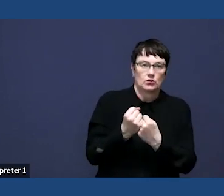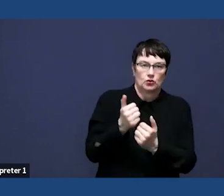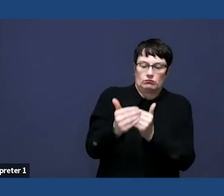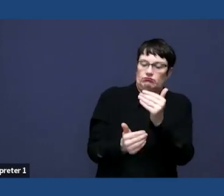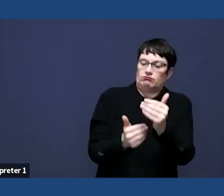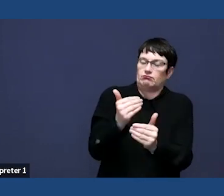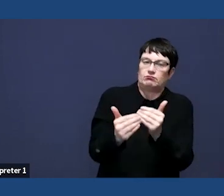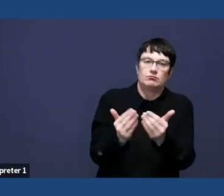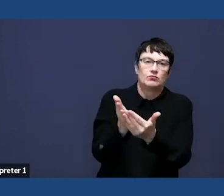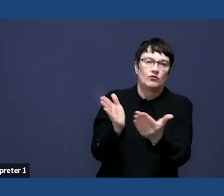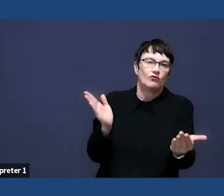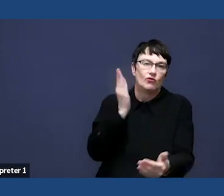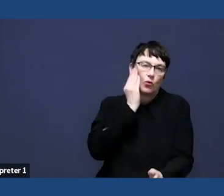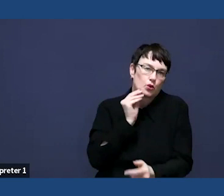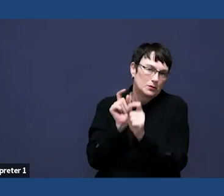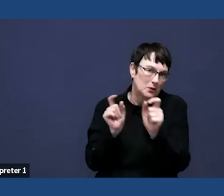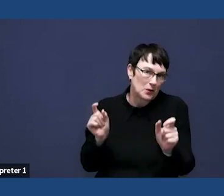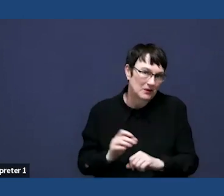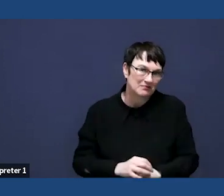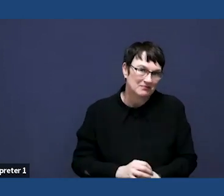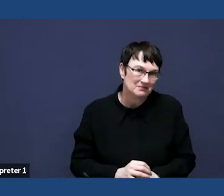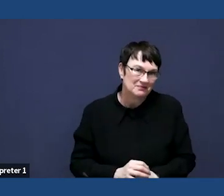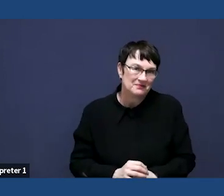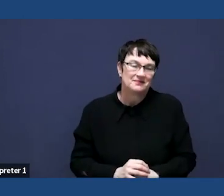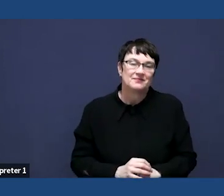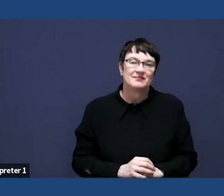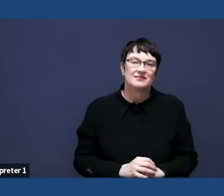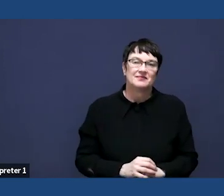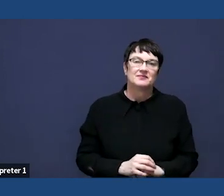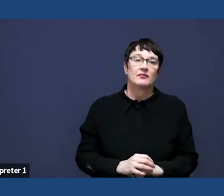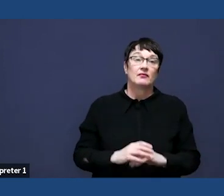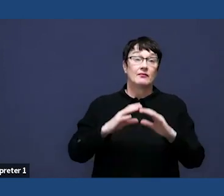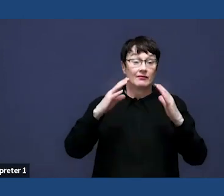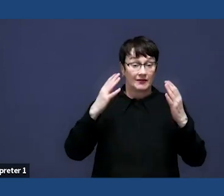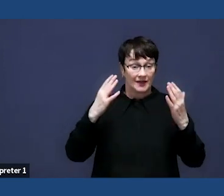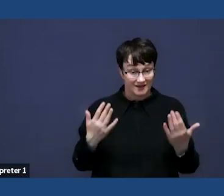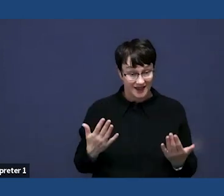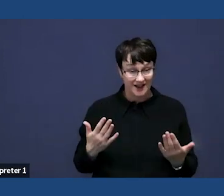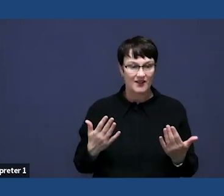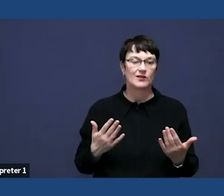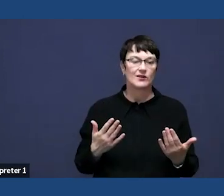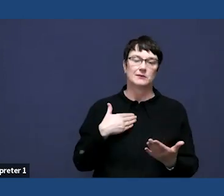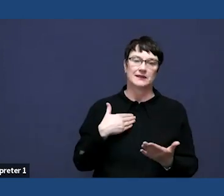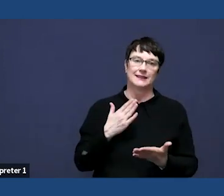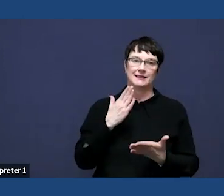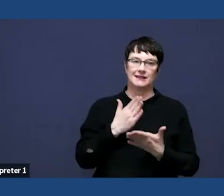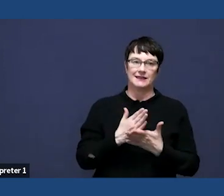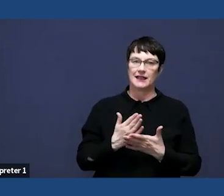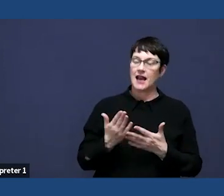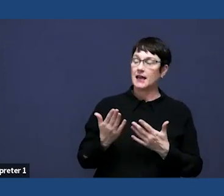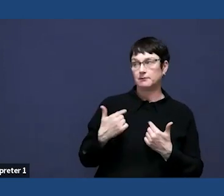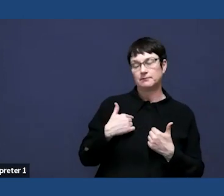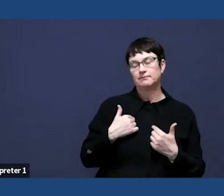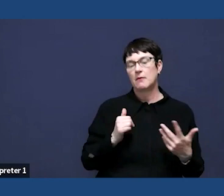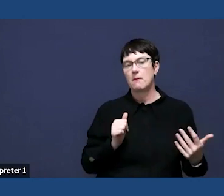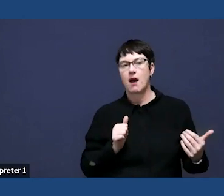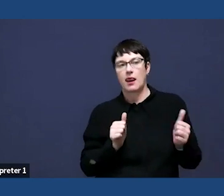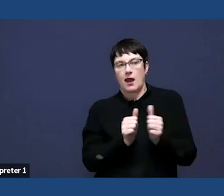So now, last but not least, my partner in crime in pulling this session together, you